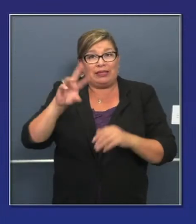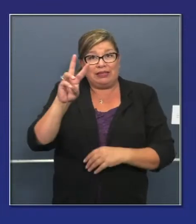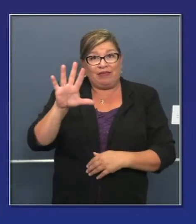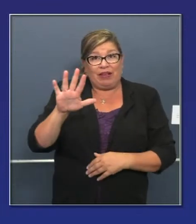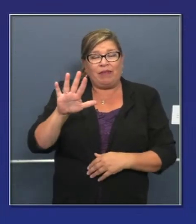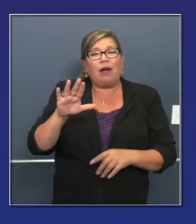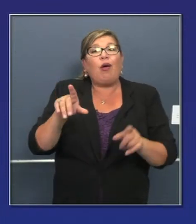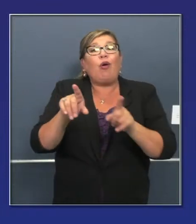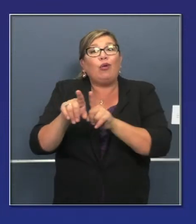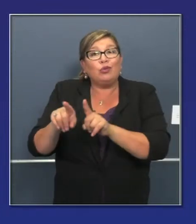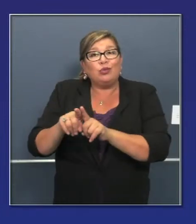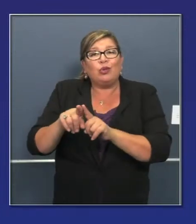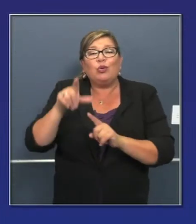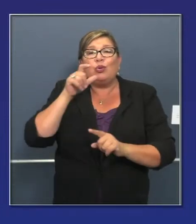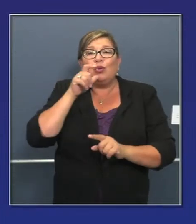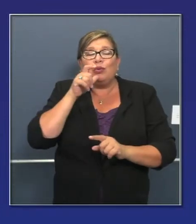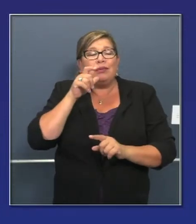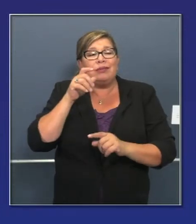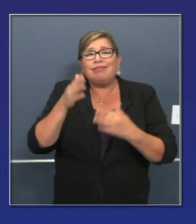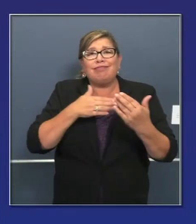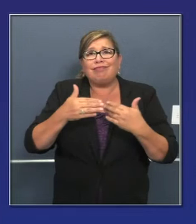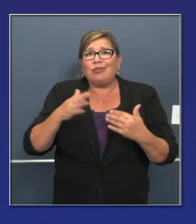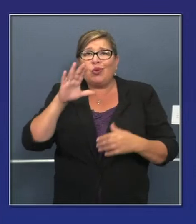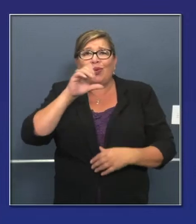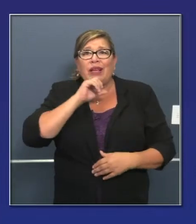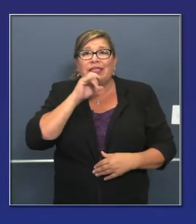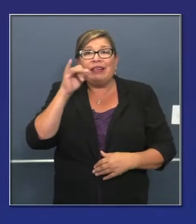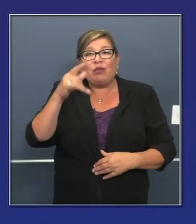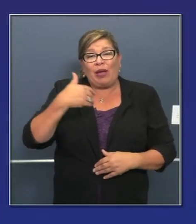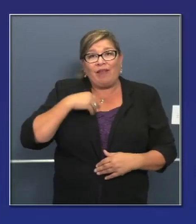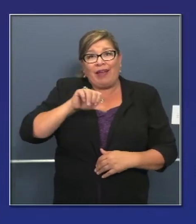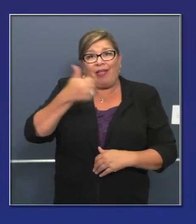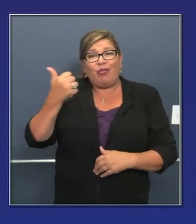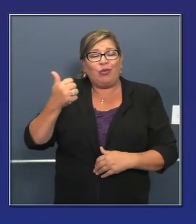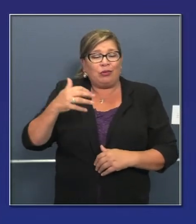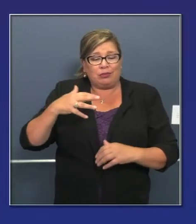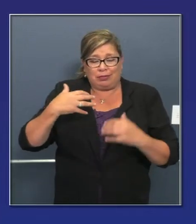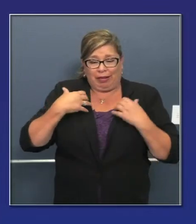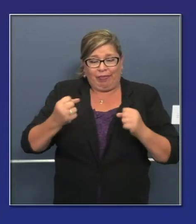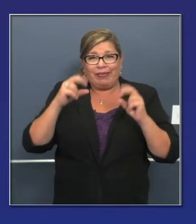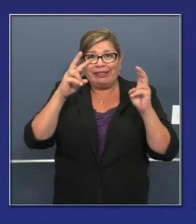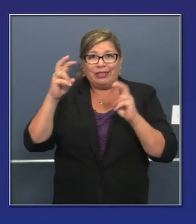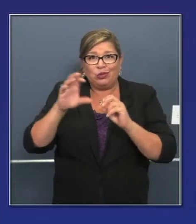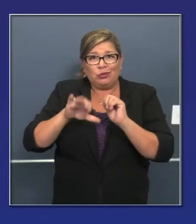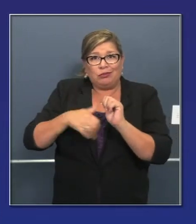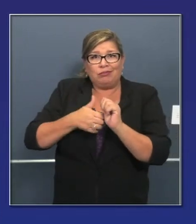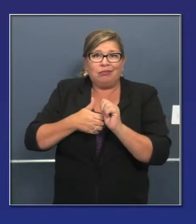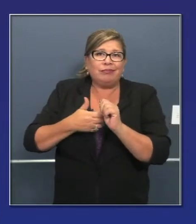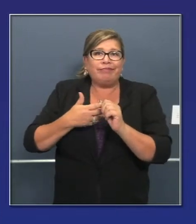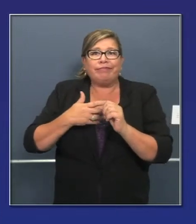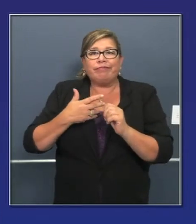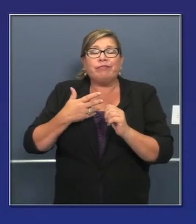we encourage you still to to stay at home to the extent possible and I understand what we're asking